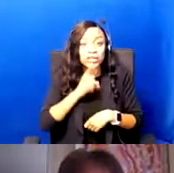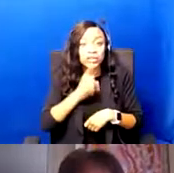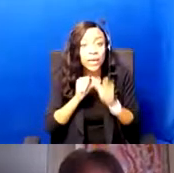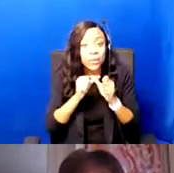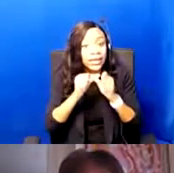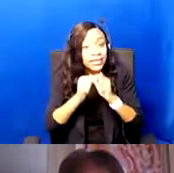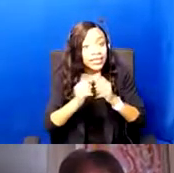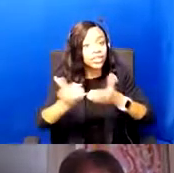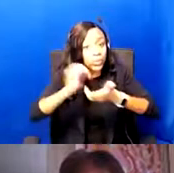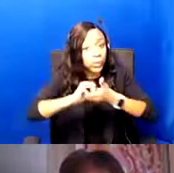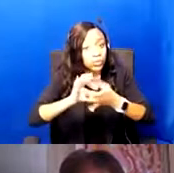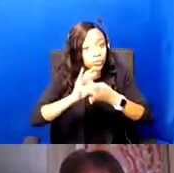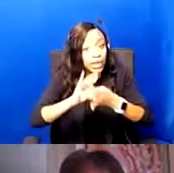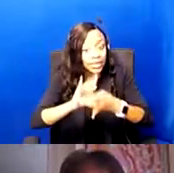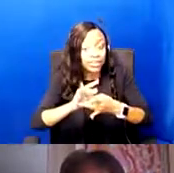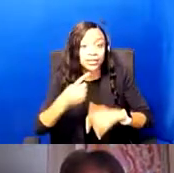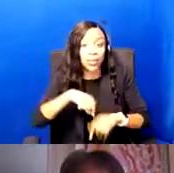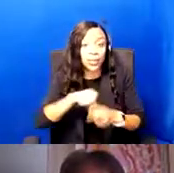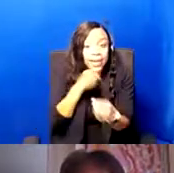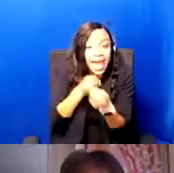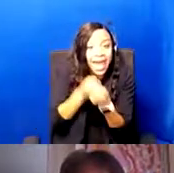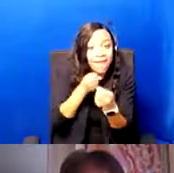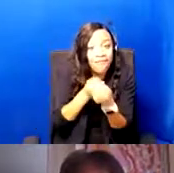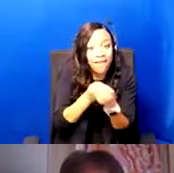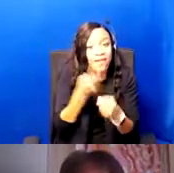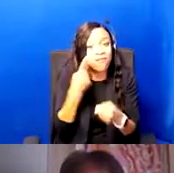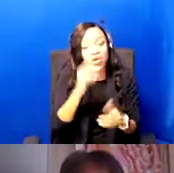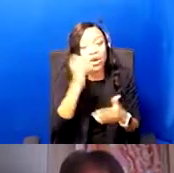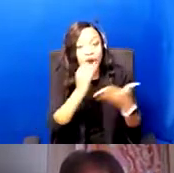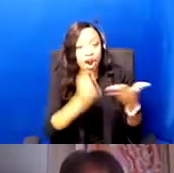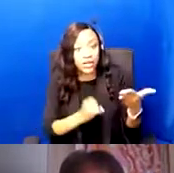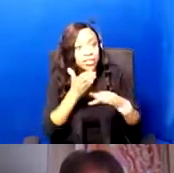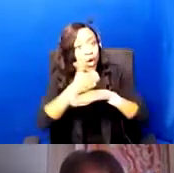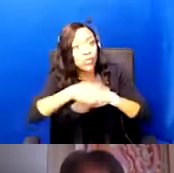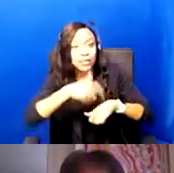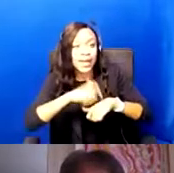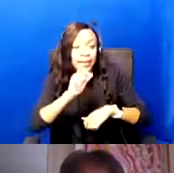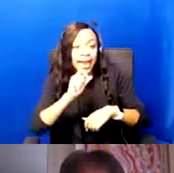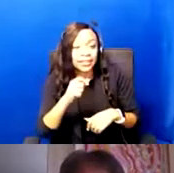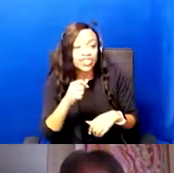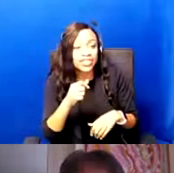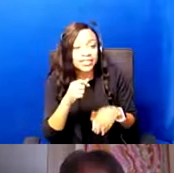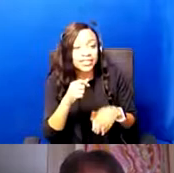advocate for those artists over time, not just in a year when we have a relationship with them, but in the longterm.